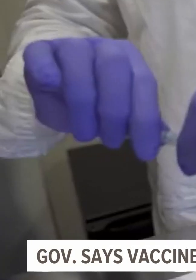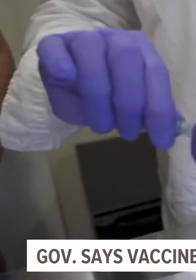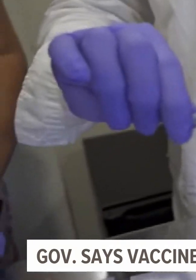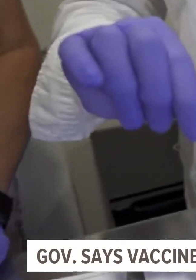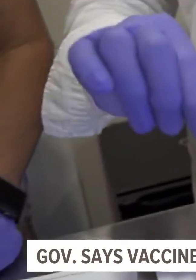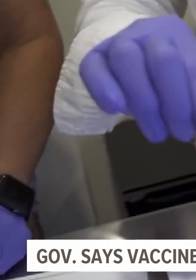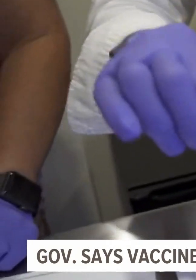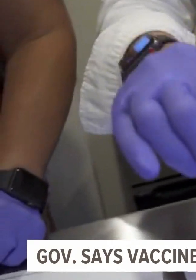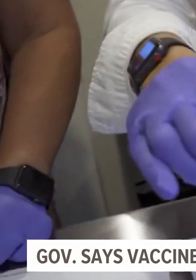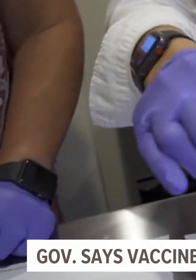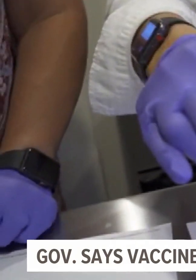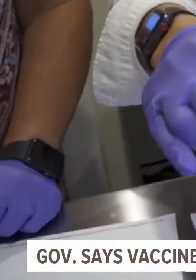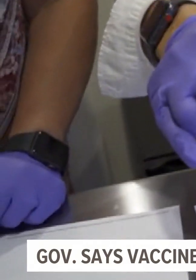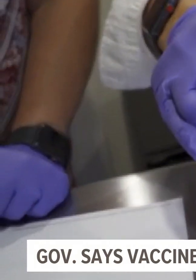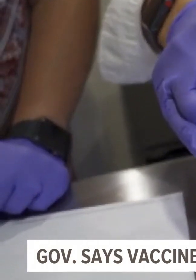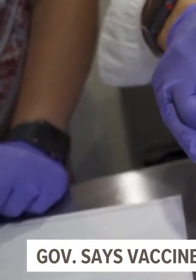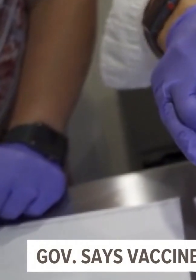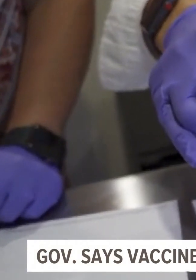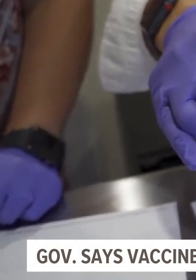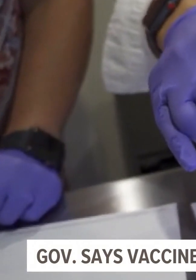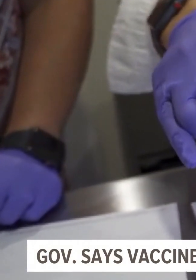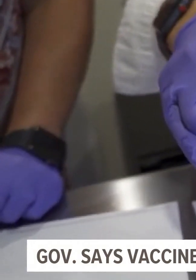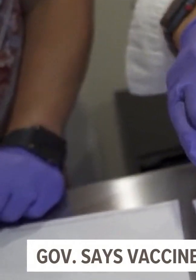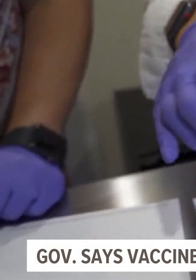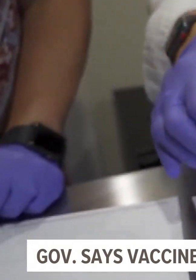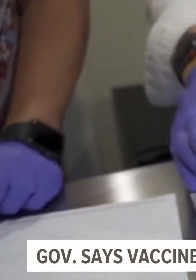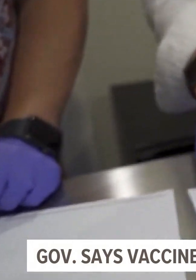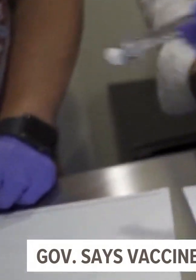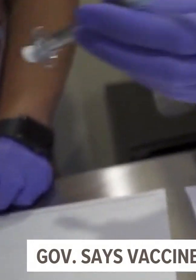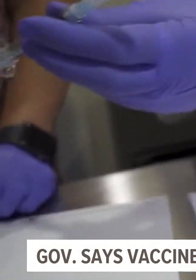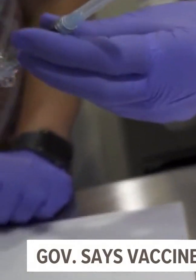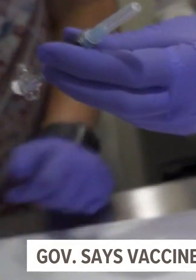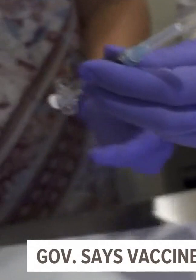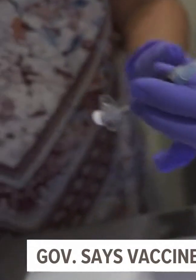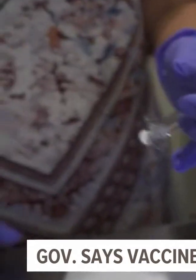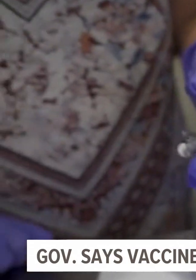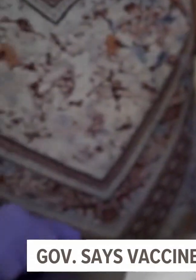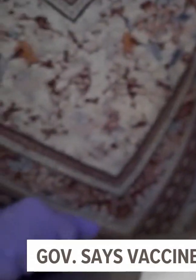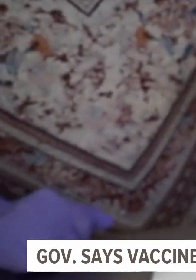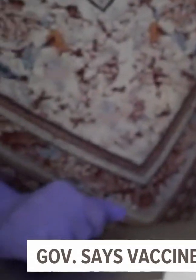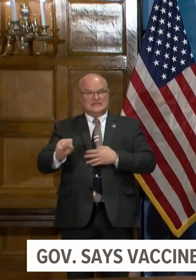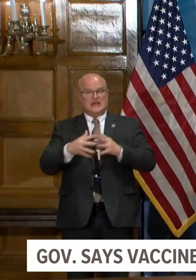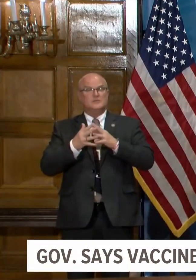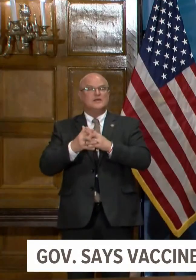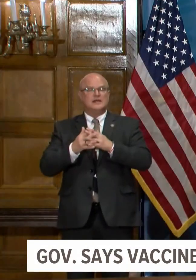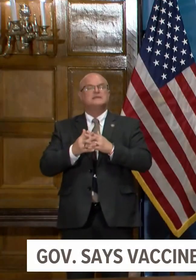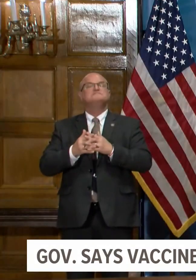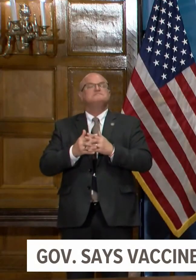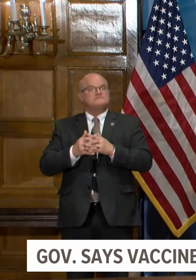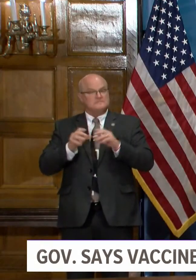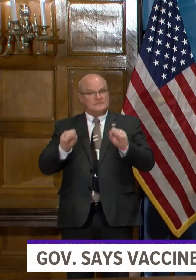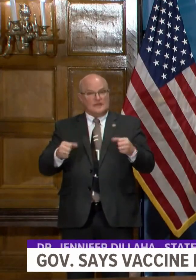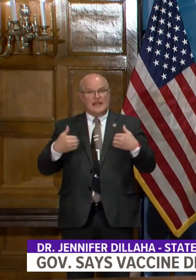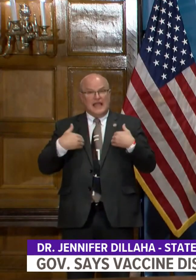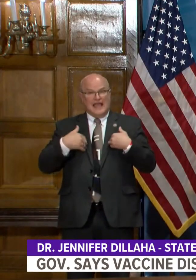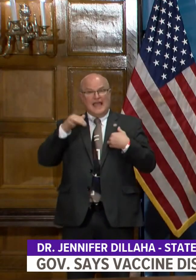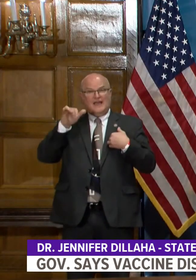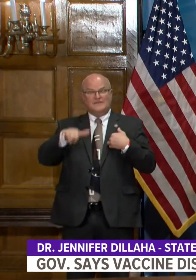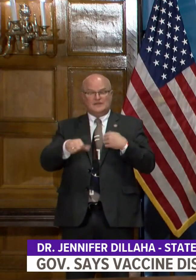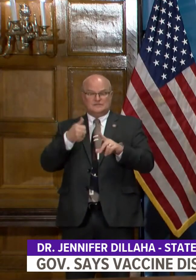IT'S RECOMMENDED THAT THEY IT'S RECOMMENDED THAT THEY CONTINUE IT'S RECOMMENDED THAT THEY CONTINUE TO IT'S RECOMMENDED THAT THEY CONTINUE TO WEAR IT'S RECOMMENDED THAT THEY CONTINUE TO WEAR A IT'S RECOMMENDED THAT THEY CONTINUE TO WEAR A MASK, CONTINUE TO WEAR A MASK, CONTINUE TO WEAR A MASK, PRACTICE CONTINUE TO WEAR A MASK, PRACTICE SOCIAL CONTINUE TO WEAR A MASK, PRACTICE SOCIAL DISTANCING CONTINUE TO WEAR A MASK, PRACTICE SOCIAL DISTANCING AND PRACTICE SOCIAL DISTANCING AND PRACTICE SOCIAL DISTANCING AND WASH PRACTICE SOCIAL DISTANCING AND WASH THEIR PRACTICE SOCIAL DISTANCING AND WASH THEIR HANDS PRACTICE SOCIAL DISTANCING AND WASH THEIR HANDS BECAUSE WASH THEIR HANDS BECAUSE WASH THEIR HANDS BECAUSE VARIANTS WASH THEIR HANDS BECAUSE VARIANTS OF WASH THEIR HANDS BECAUSE VARIANTS OF THE WASH THEIR HANDS BECAUSE VARIANTS OF THE VIRUS WASH THEIR HANDS BECAUSE VARIANTS OF THE VIRUS ARE VARIANTS OF THE VIRUS ARE VARIANTS OF THE VIRUS ARE CIRCULATING VARIANTS OF THE VIRUS ARE CIRCULATING AROUND VARIANTS OF THE VIRUS ARE CIRCULATING AROUND THE